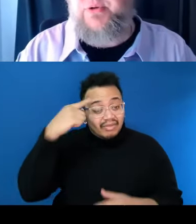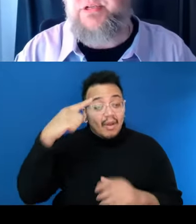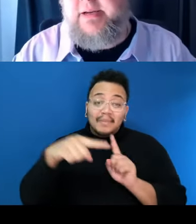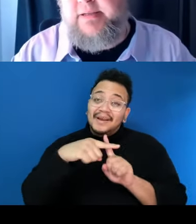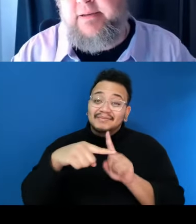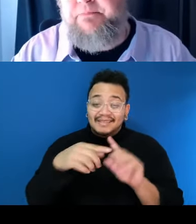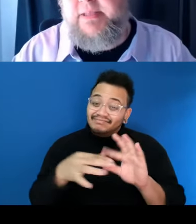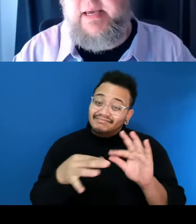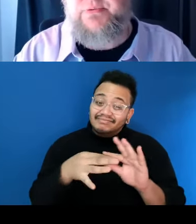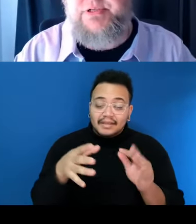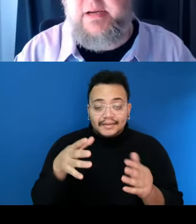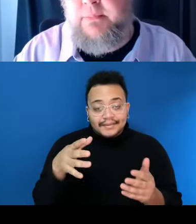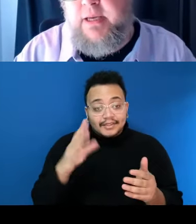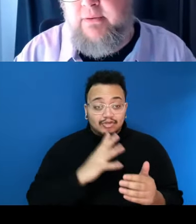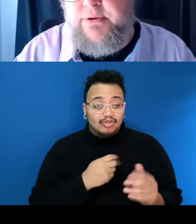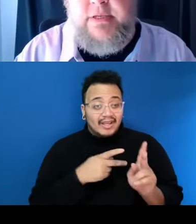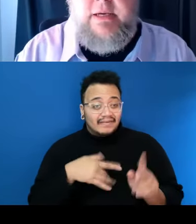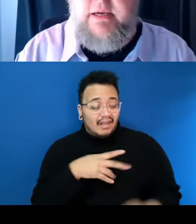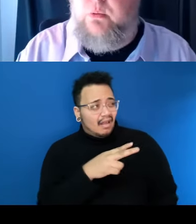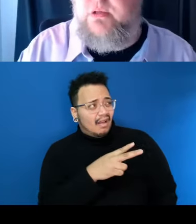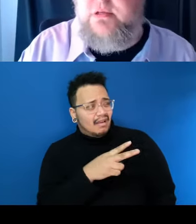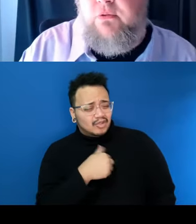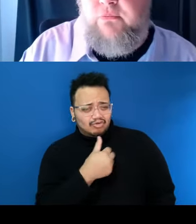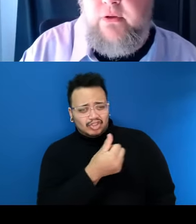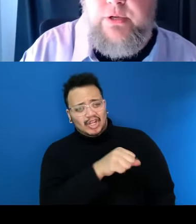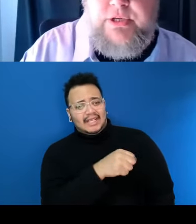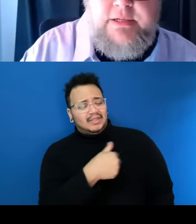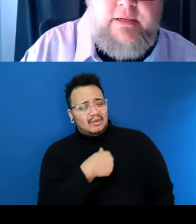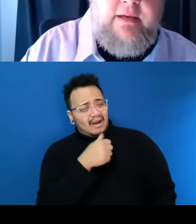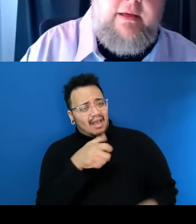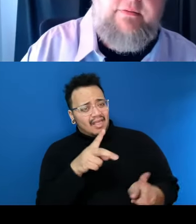as rejecting behaviors. And when youth feel rejected,